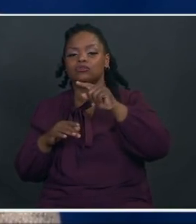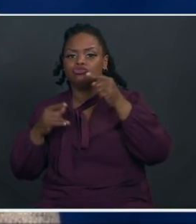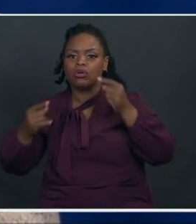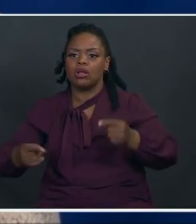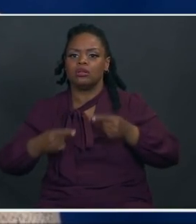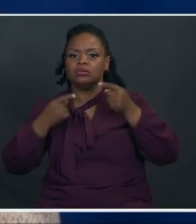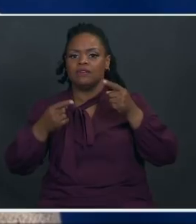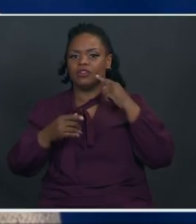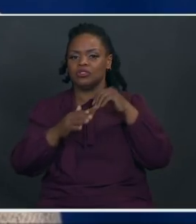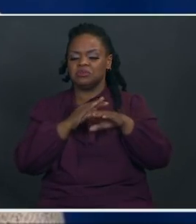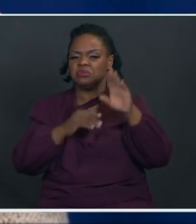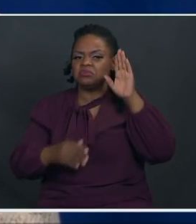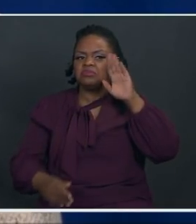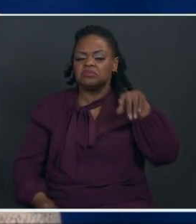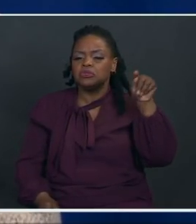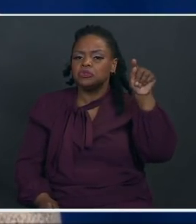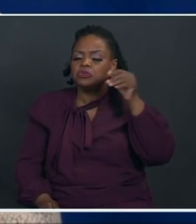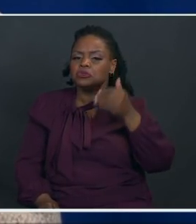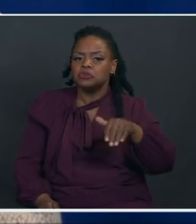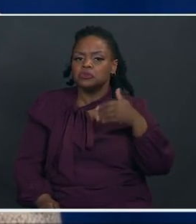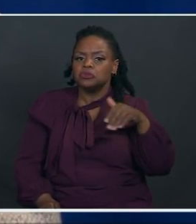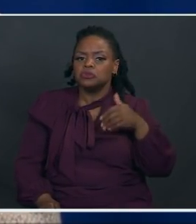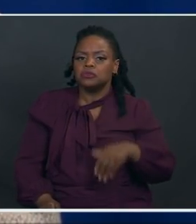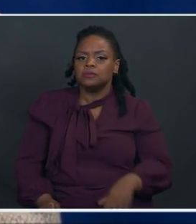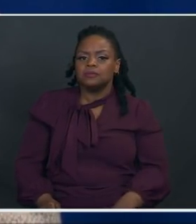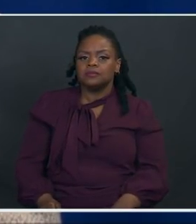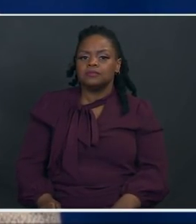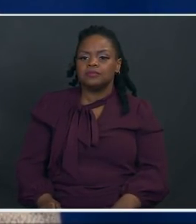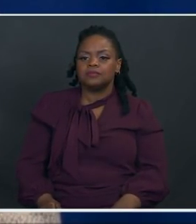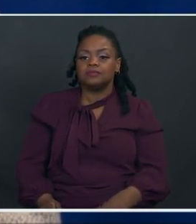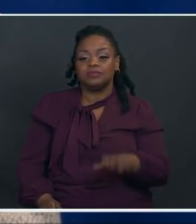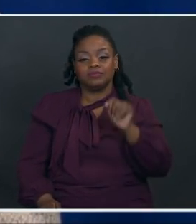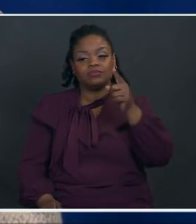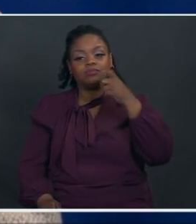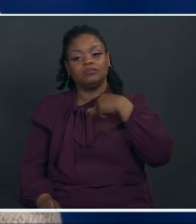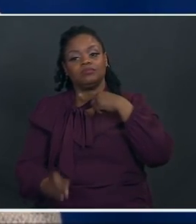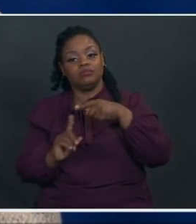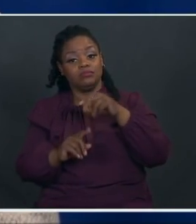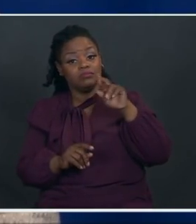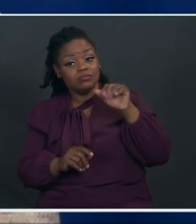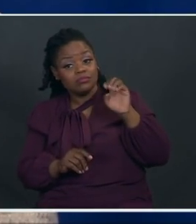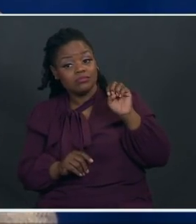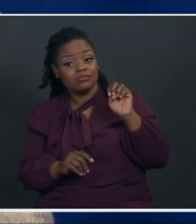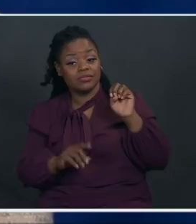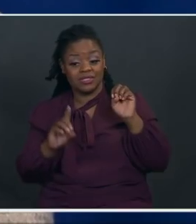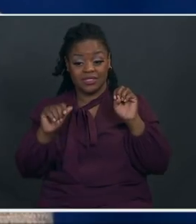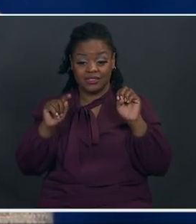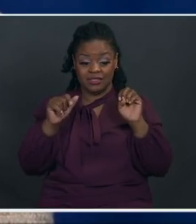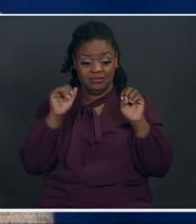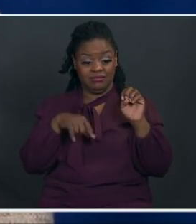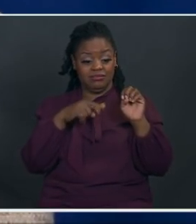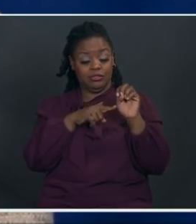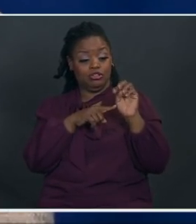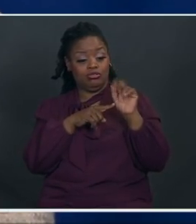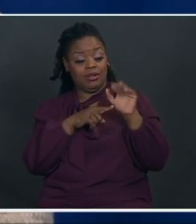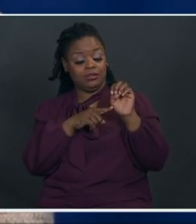You know, to your specific question around race ethnicity data, you know, we are making a call to get better,